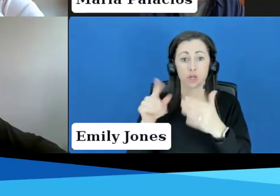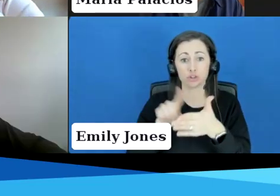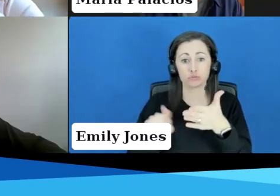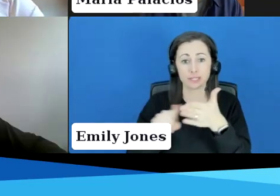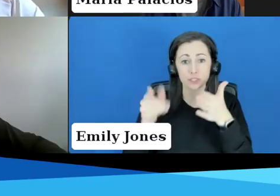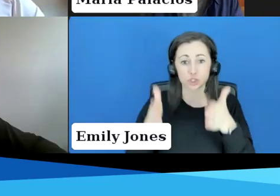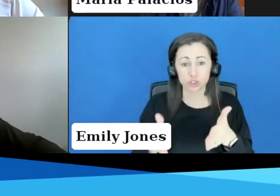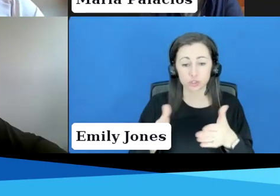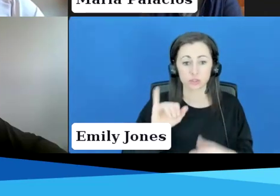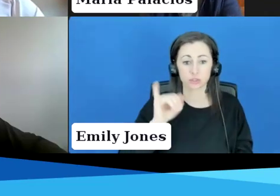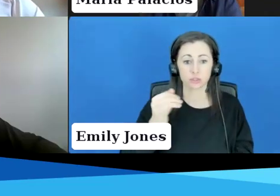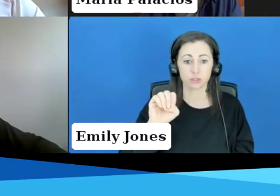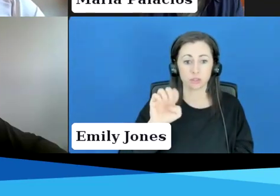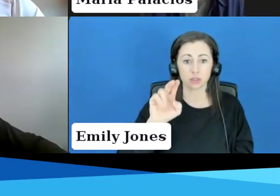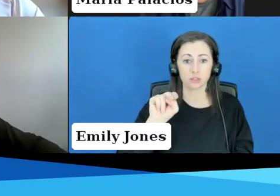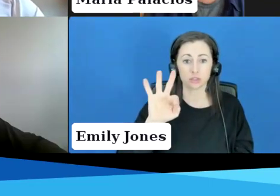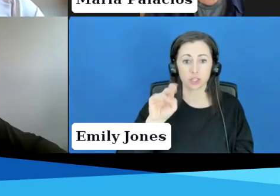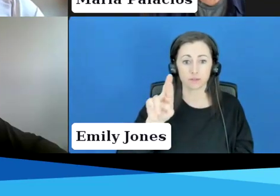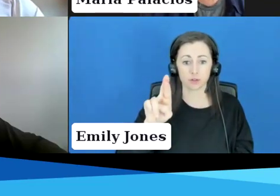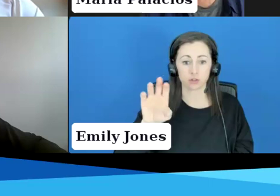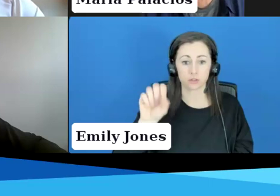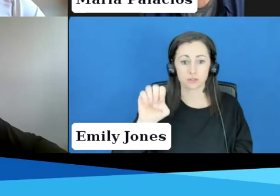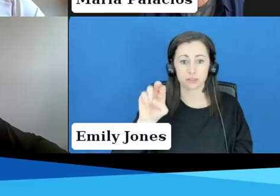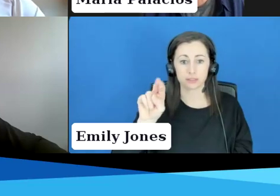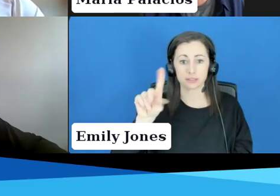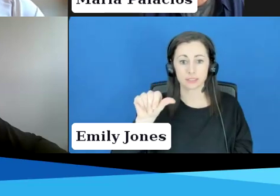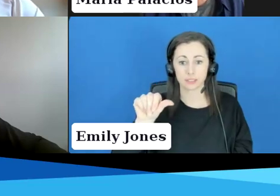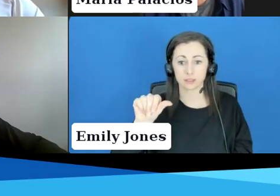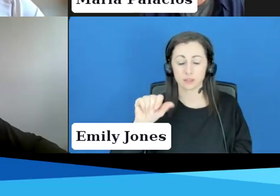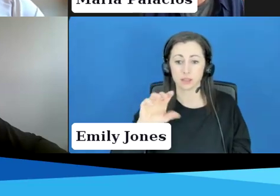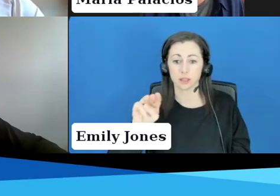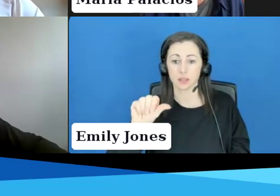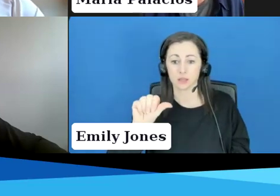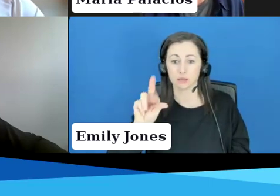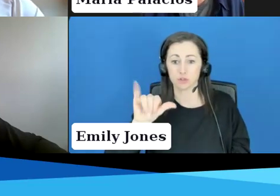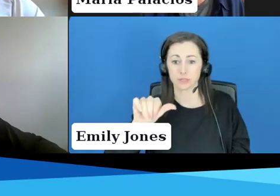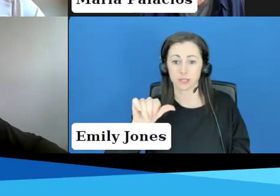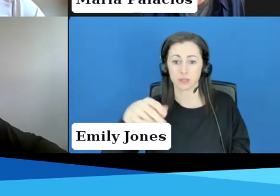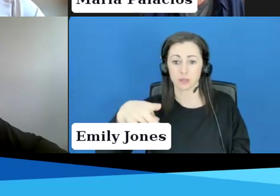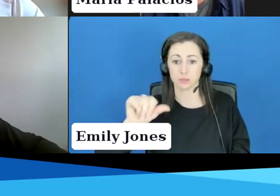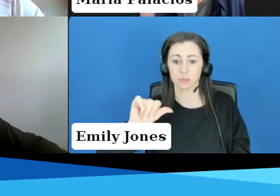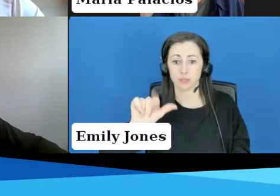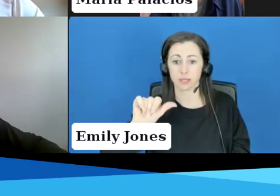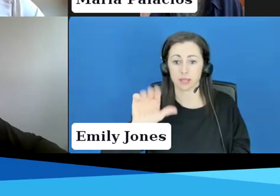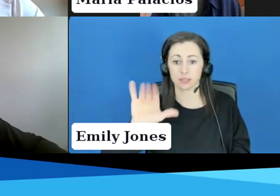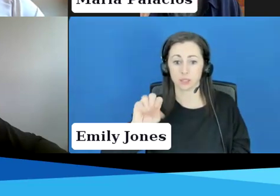Jennifer Senda and Maria Palacios. Jennifer and Maria are from the Lurie Institute.